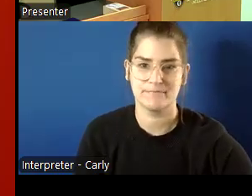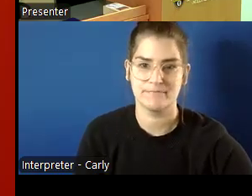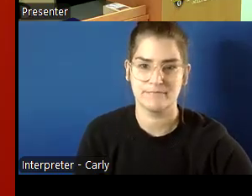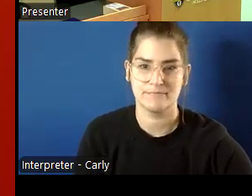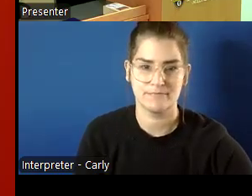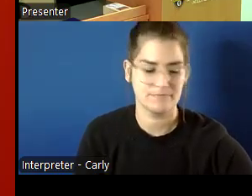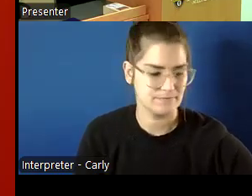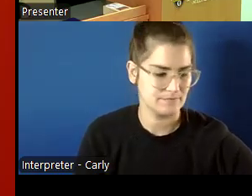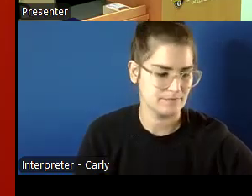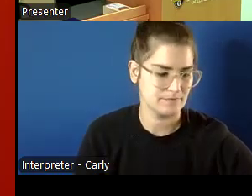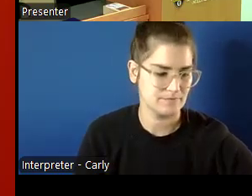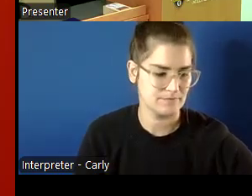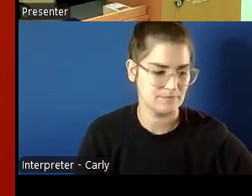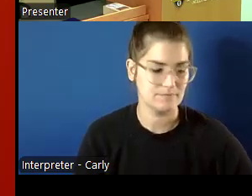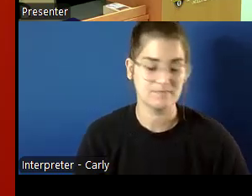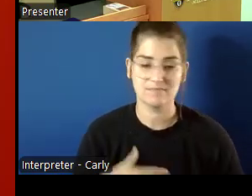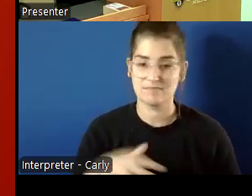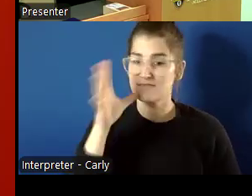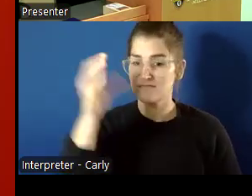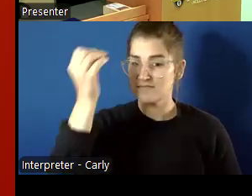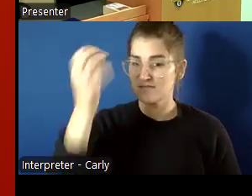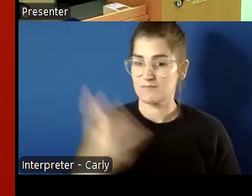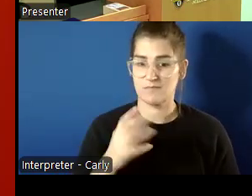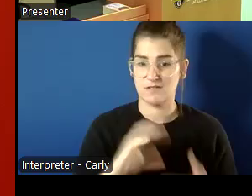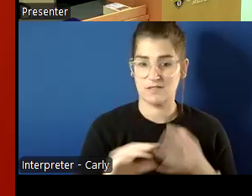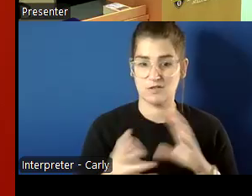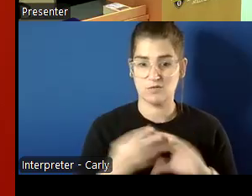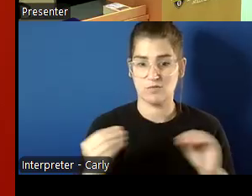my mother tells me that story and I wondered why she never went back to North Carolina to